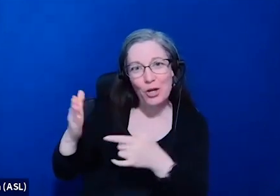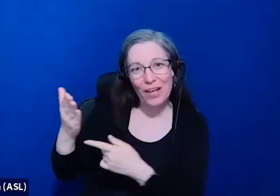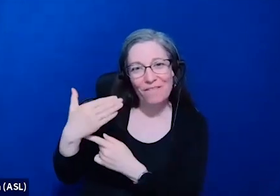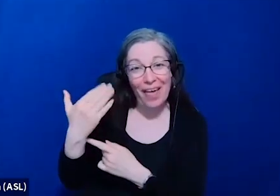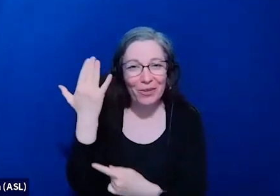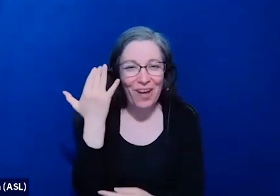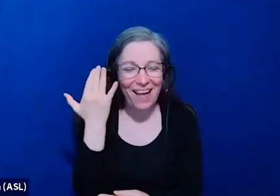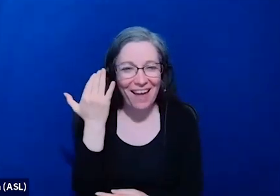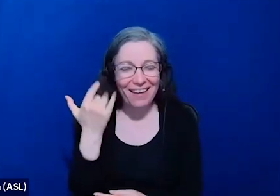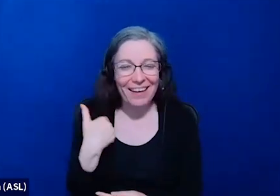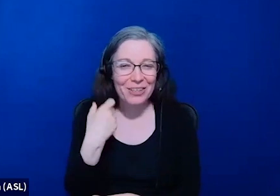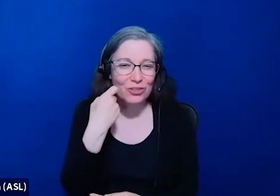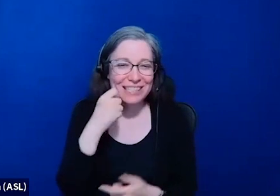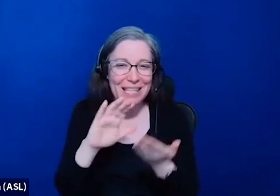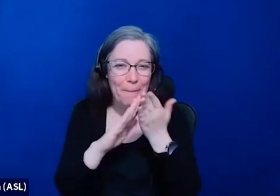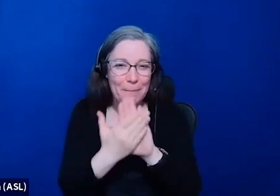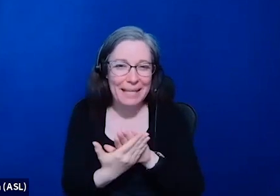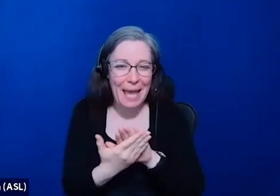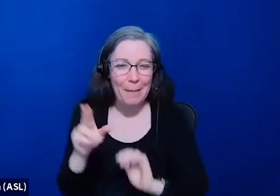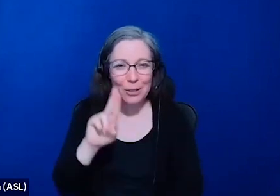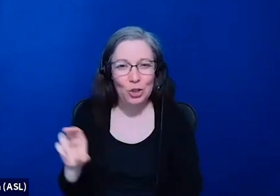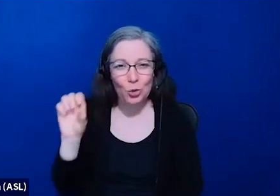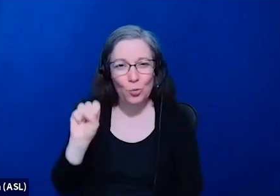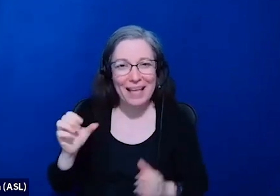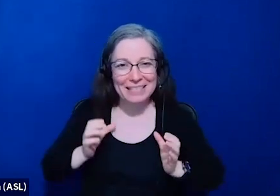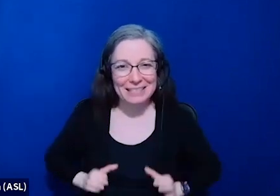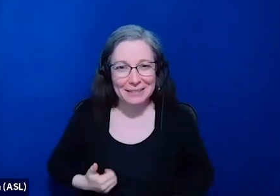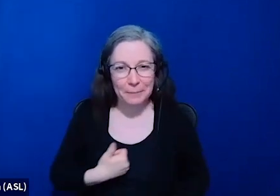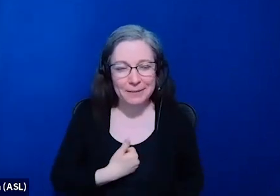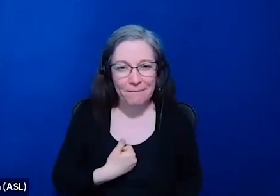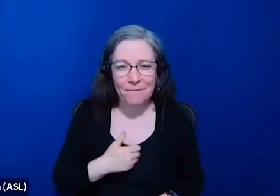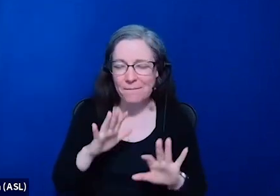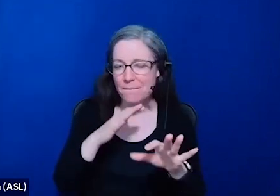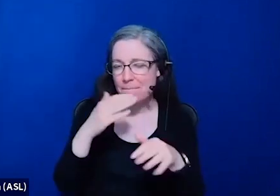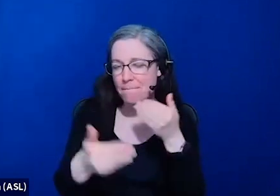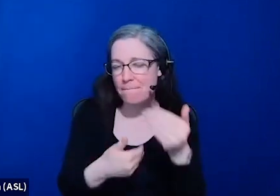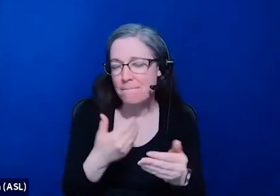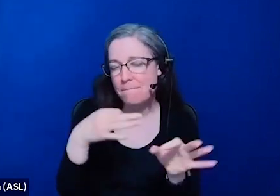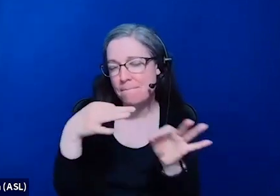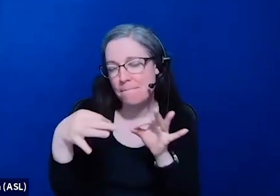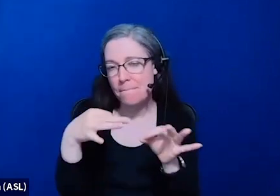I want to tell you my experience going through in the selection hoping that this is helpful for this community.